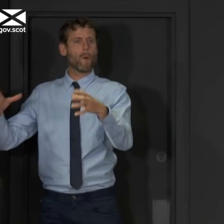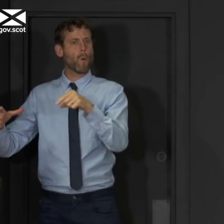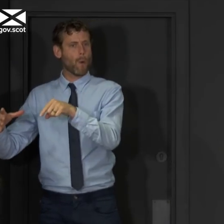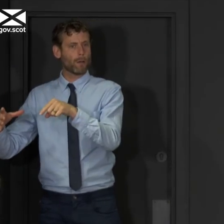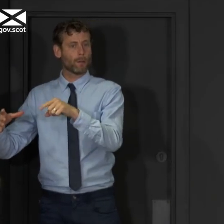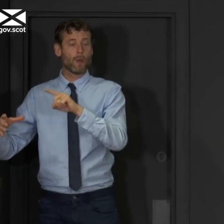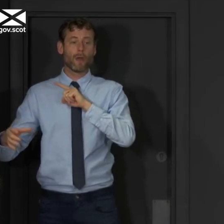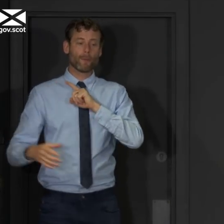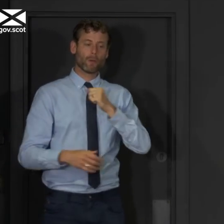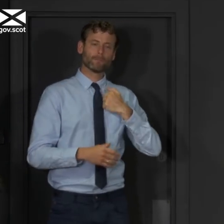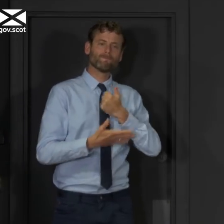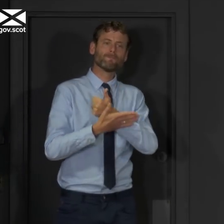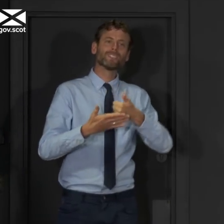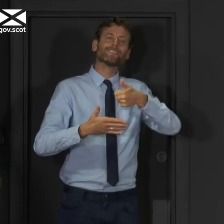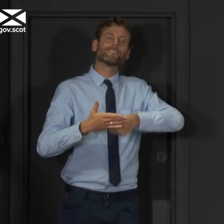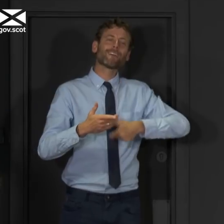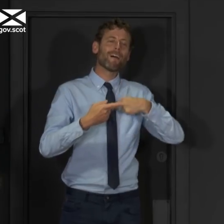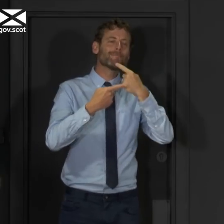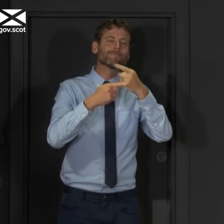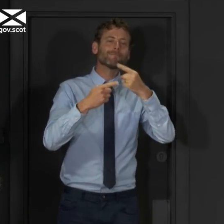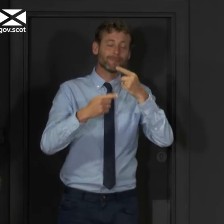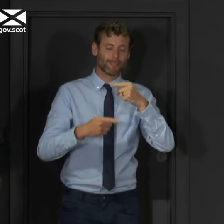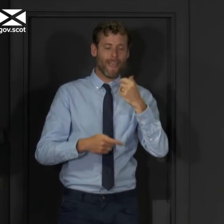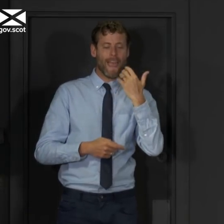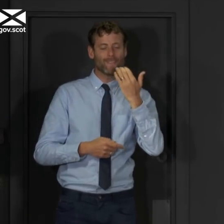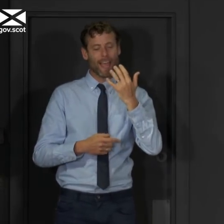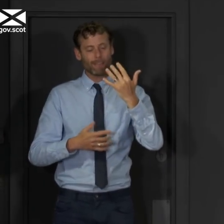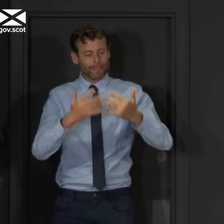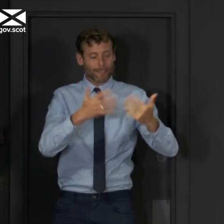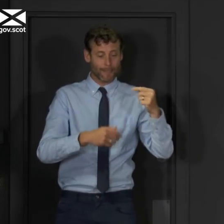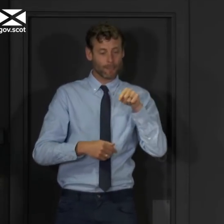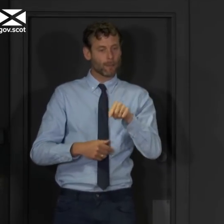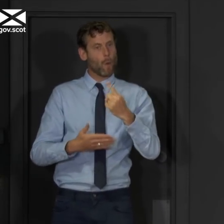cover tests from labs run by the UK Government - such as those for regional test centres